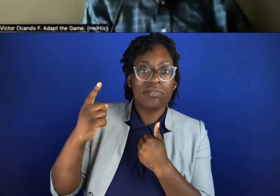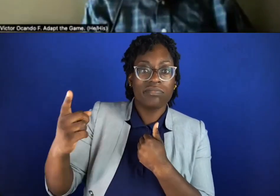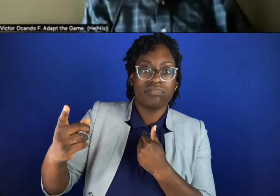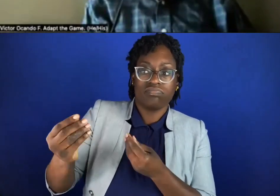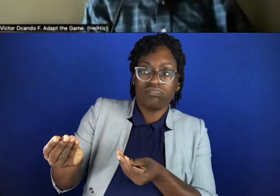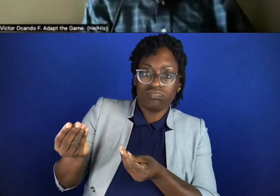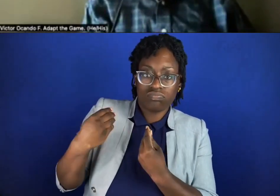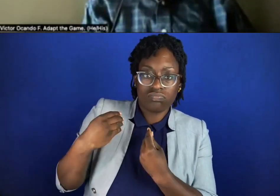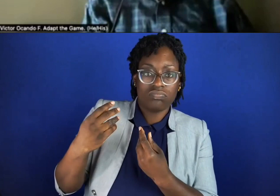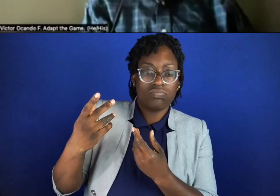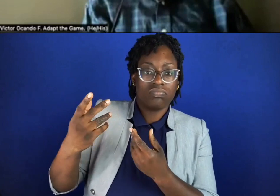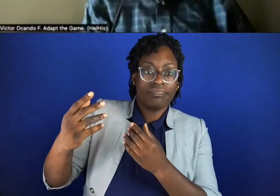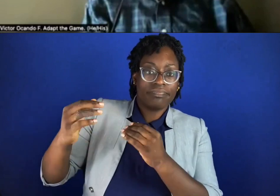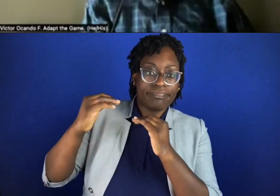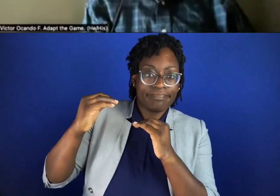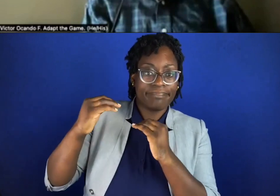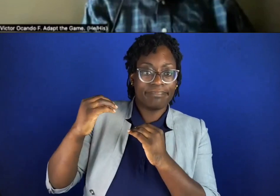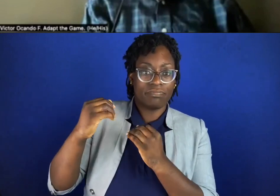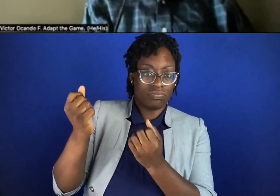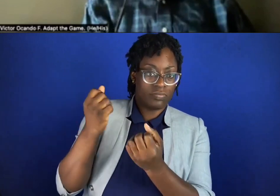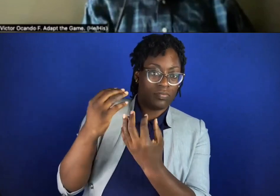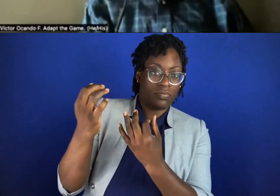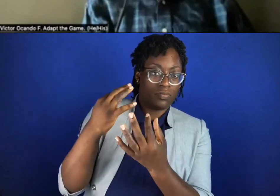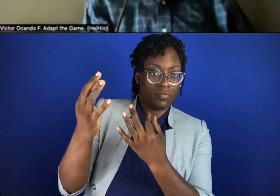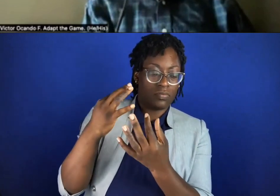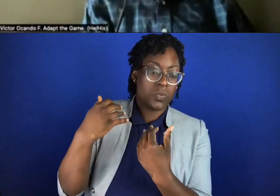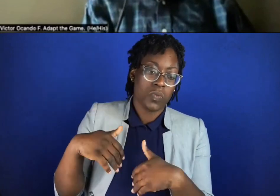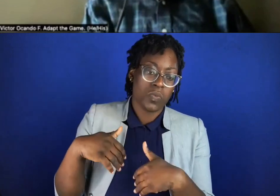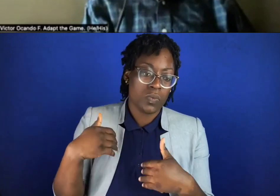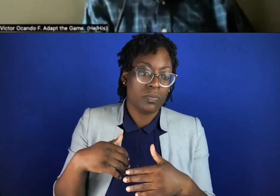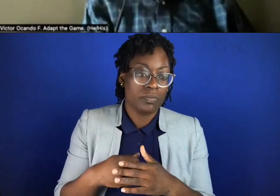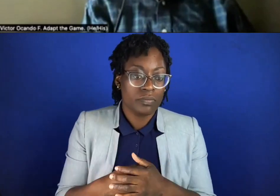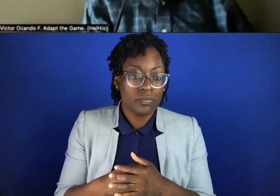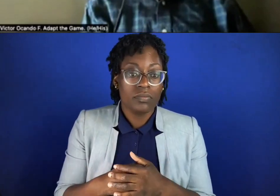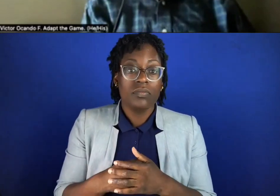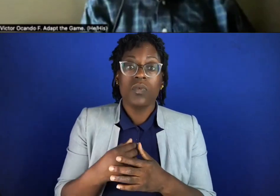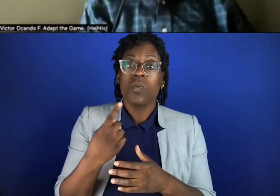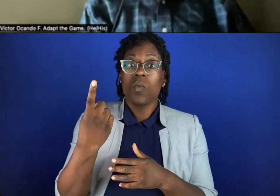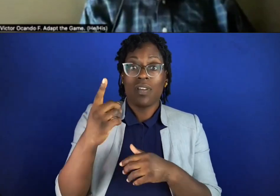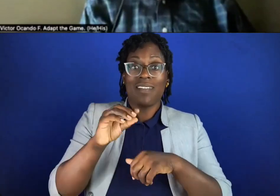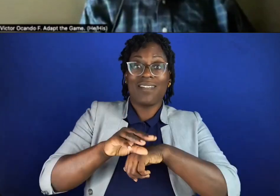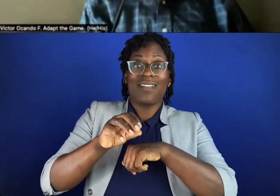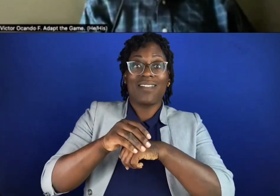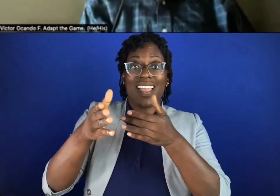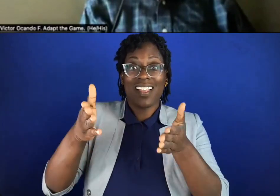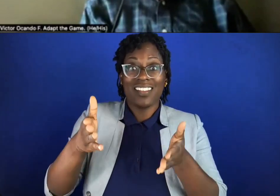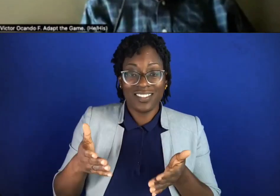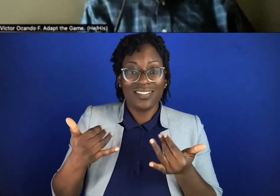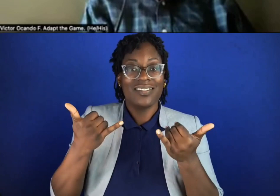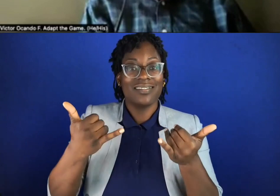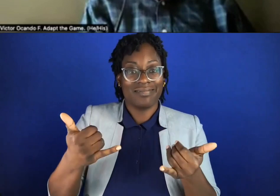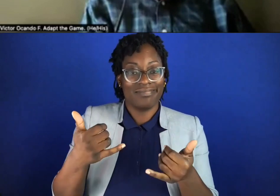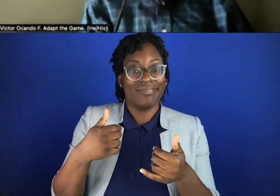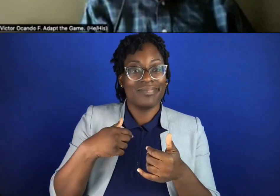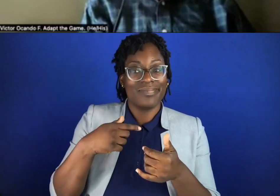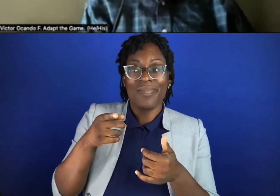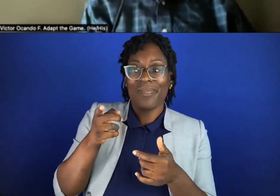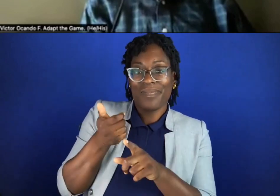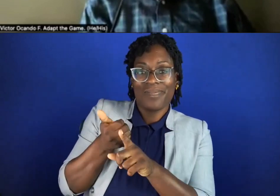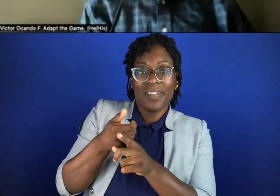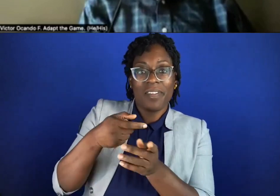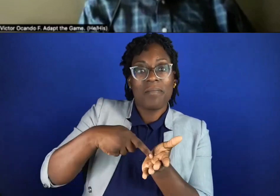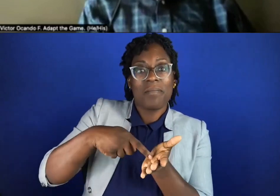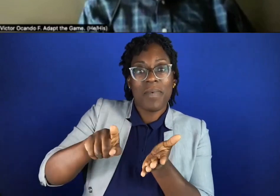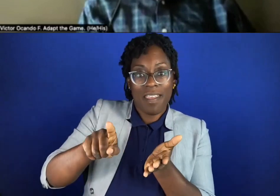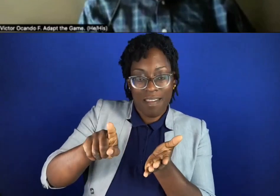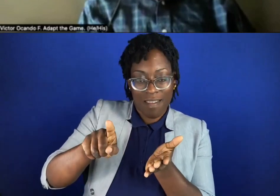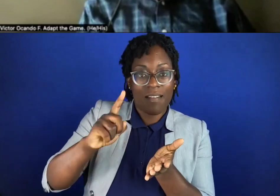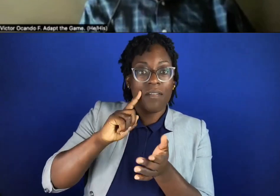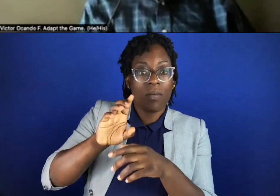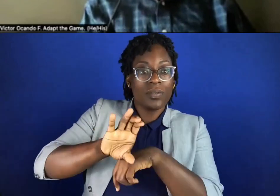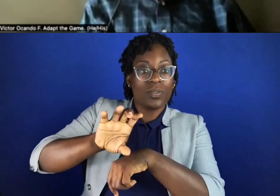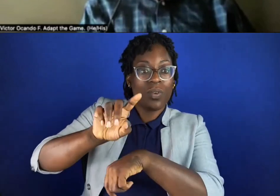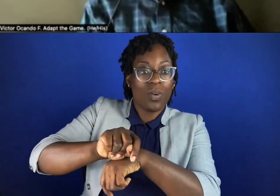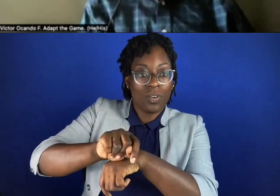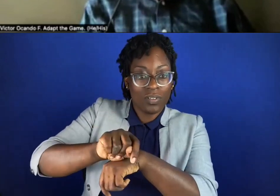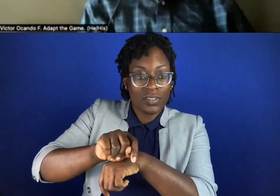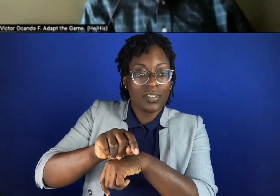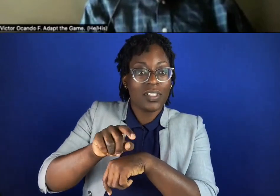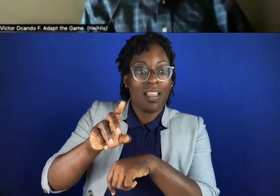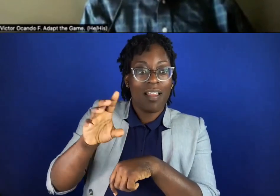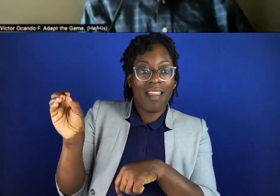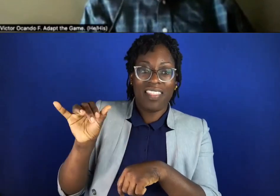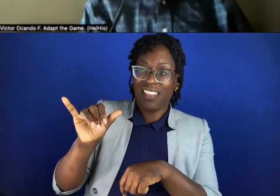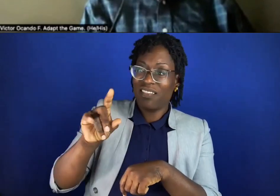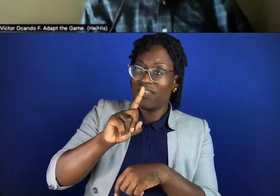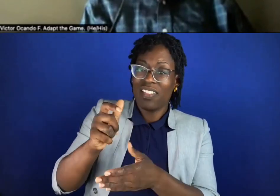advisors is now a paid consultant at my company. As we try to take the company to the next